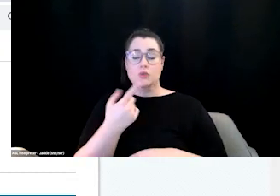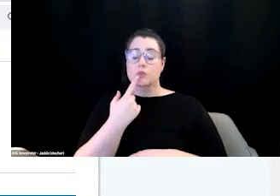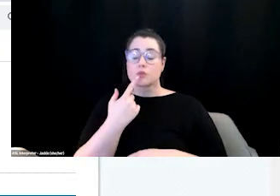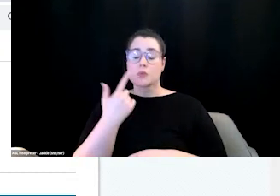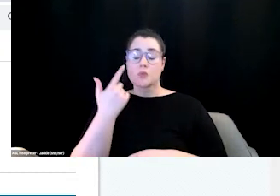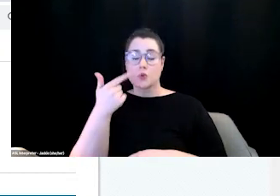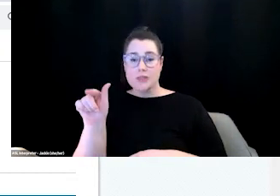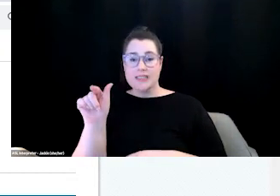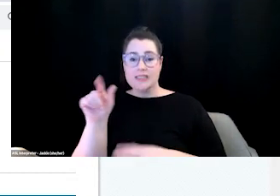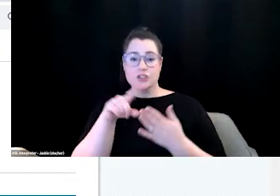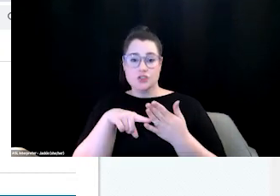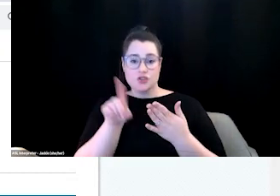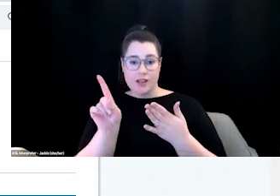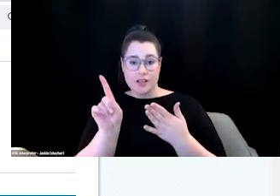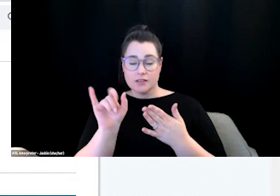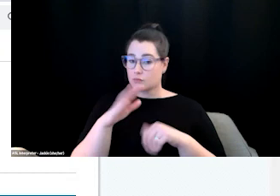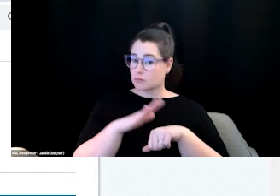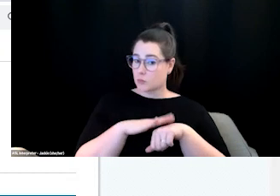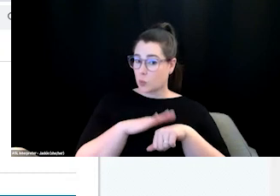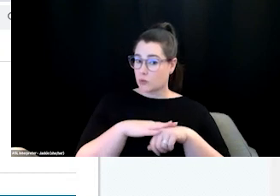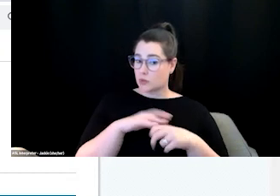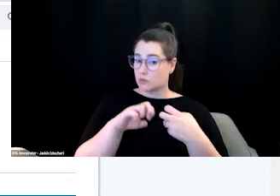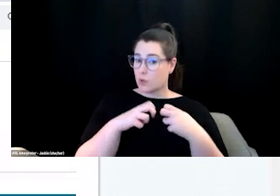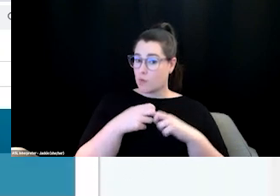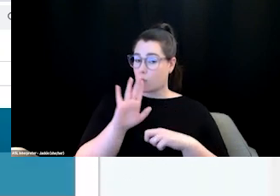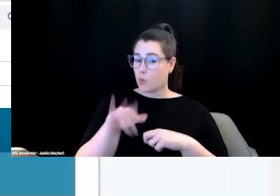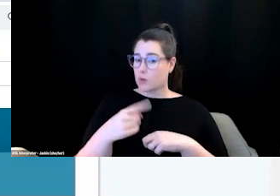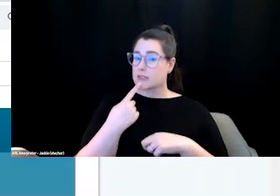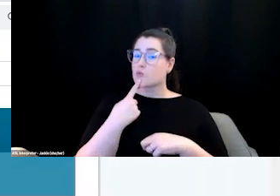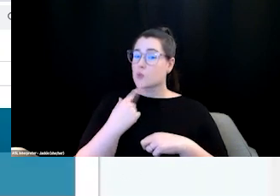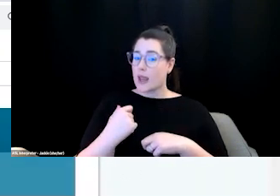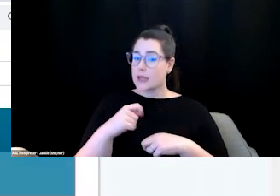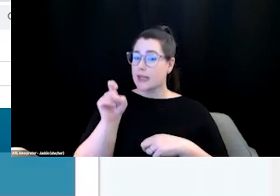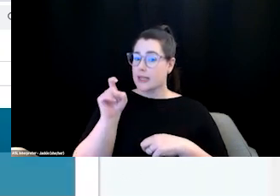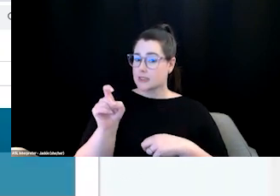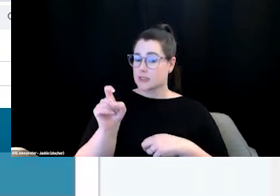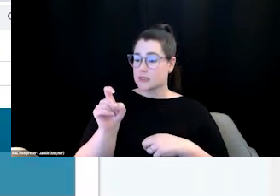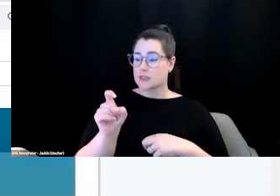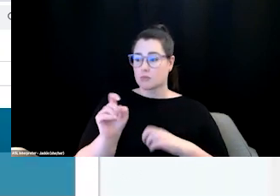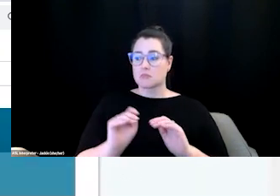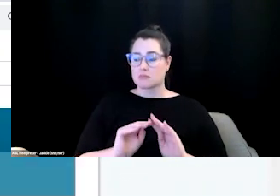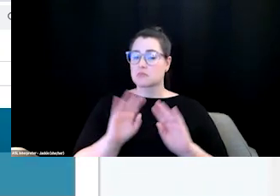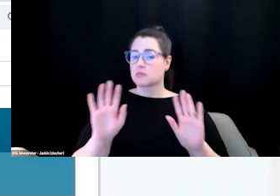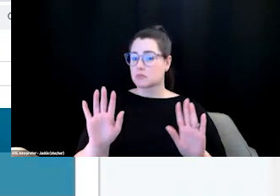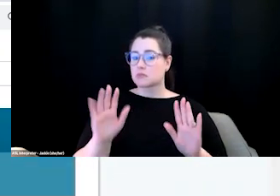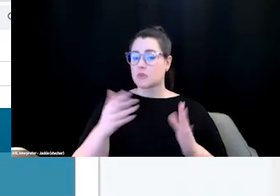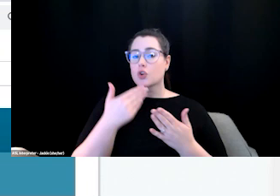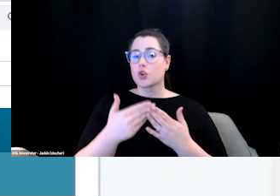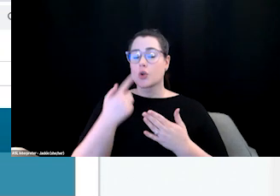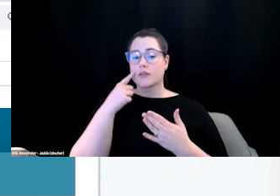If there's a problem, you're going to see a big X there. So it's really good for administrators to visually scan here just